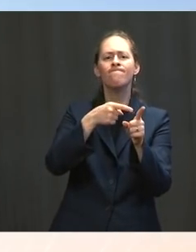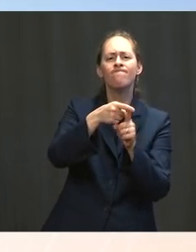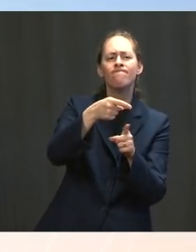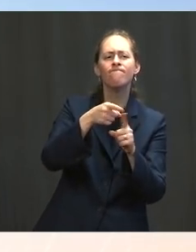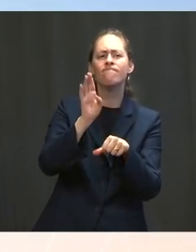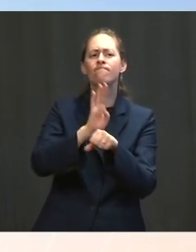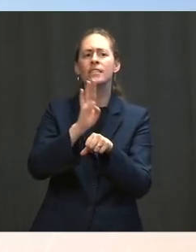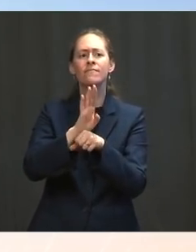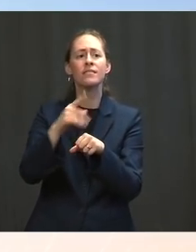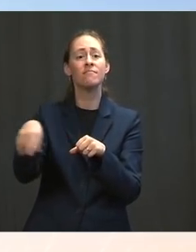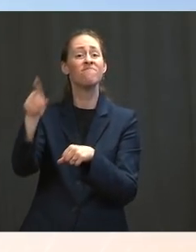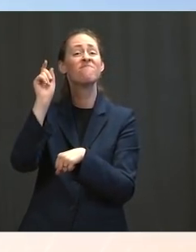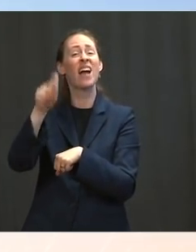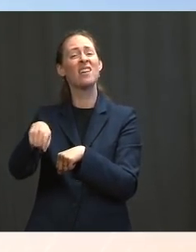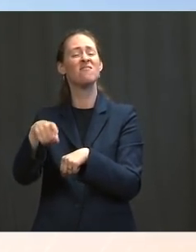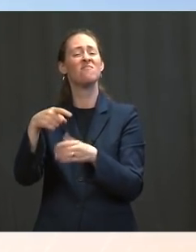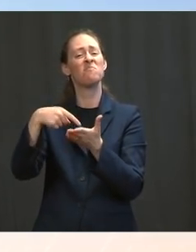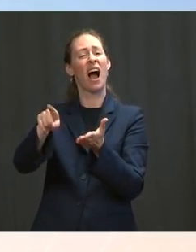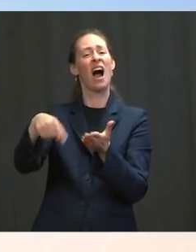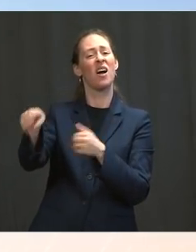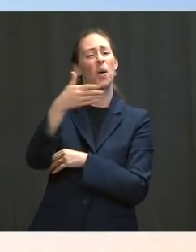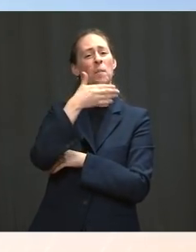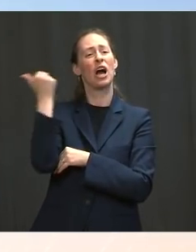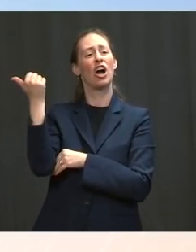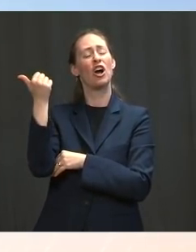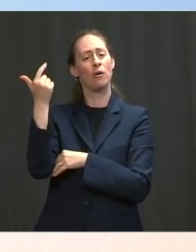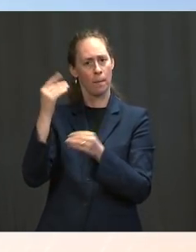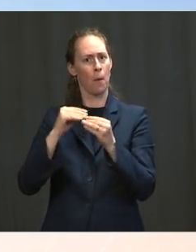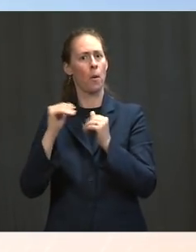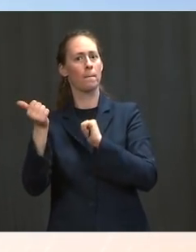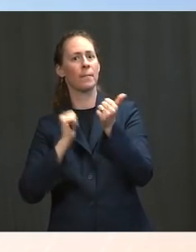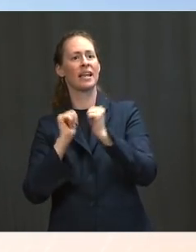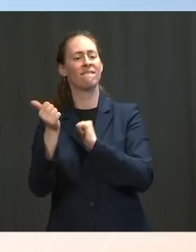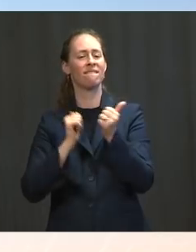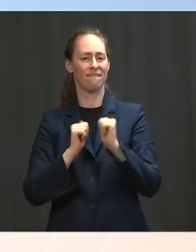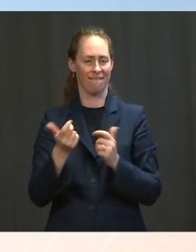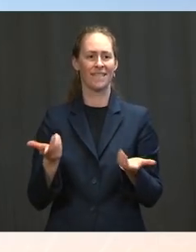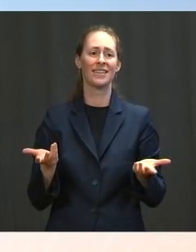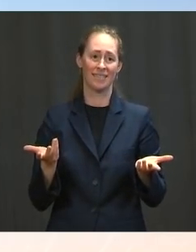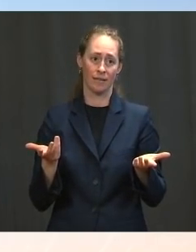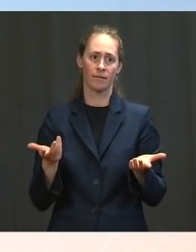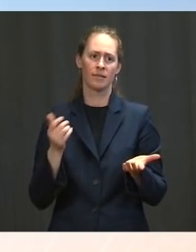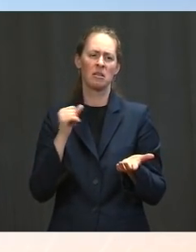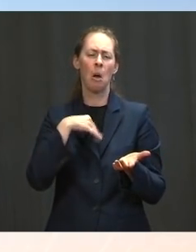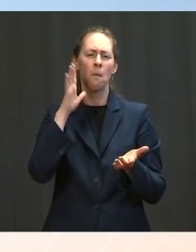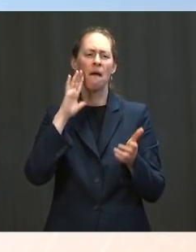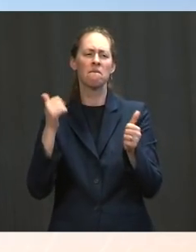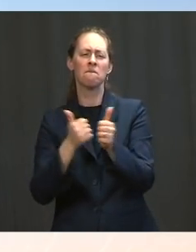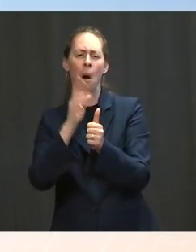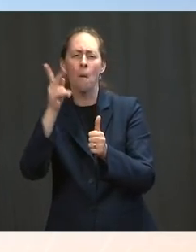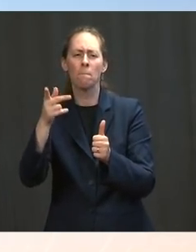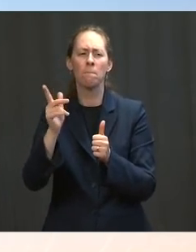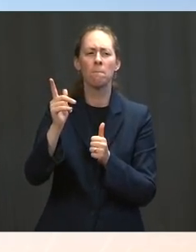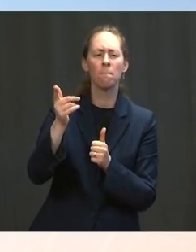and that will make them more competitive in hiring. But I'd have to get -- we can follow up after if there's a specific sector, and I'm happy to ask the economic team about that.